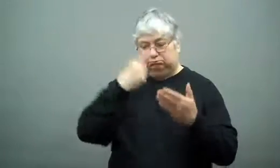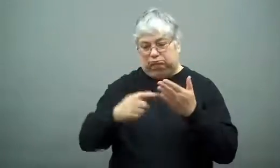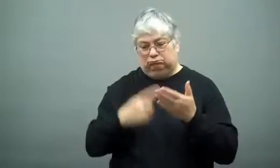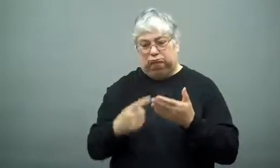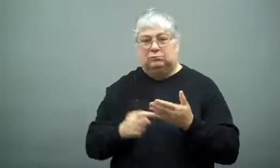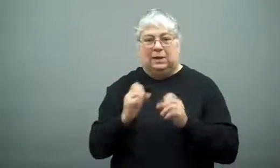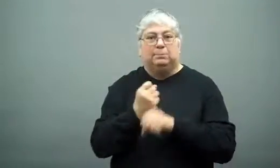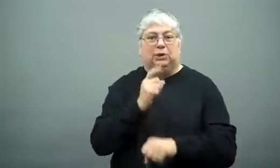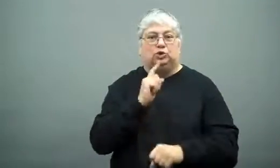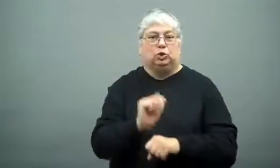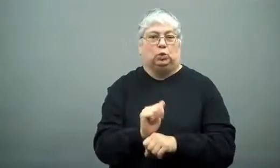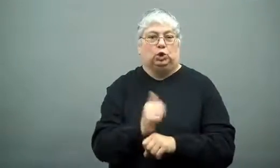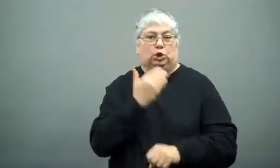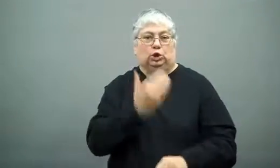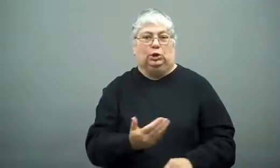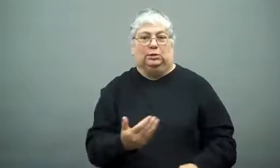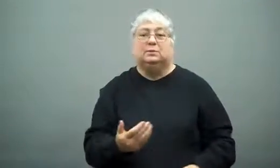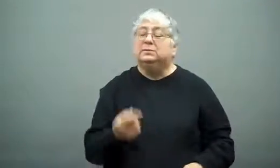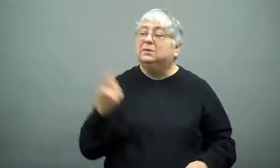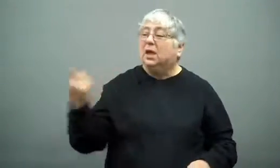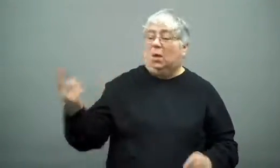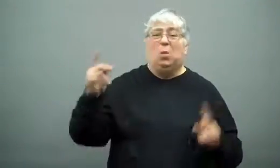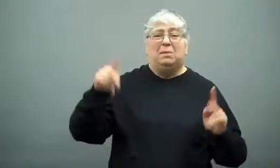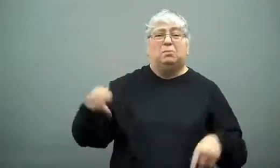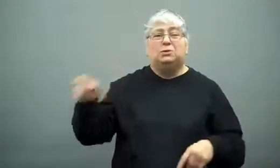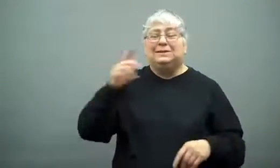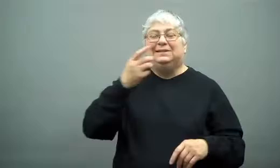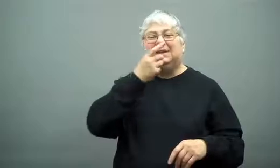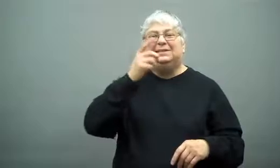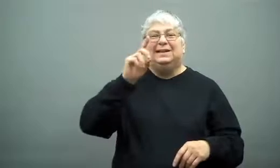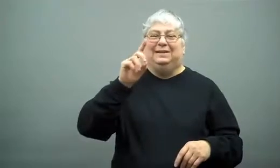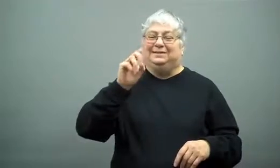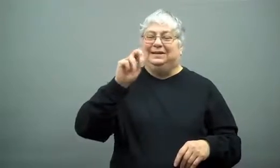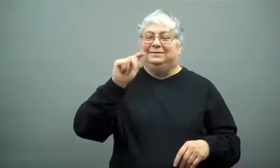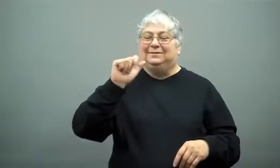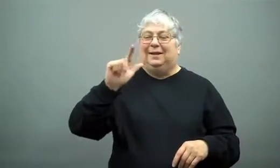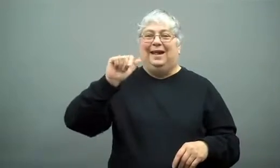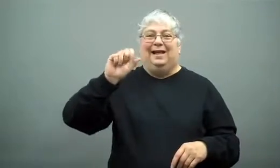Then the lab would determine if the machine was working properly.